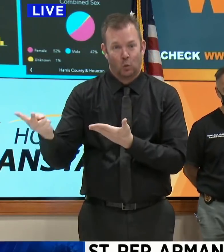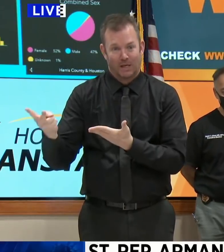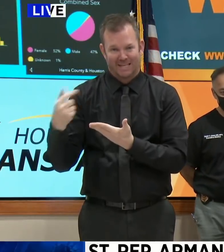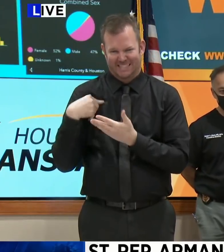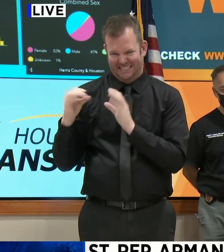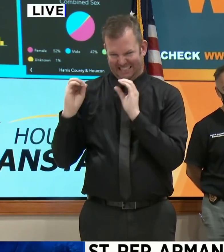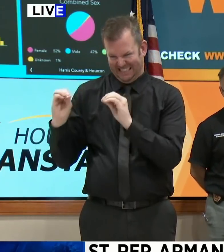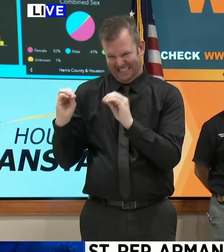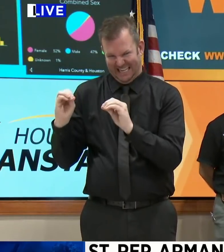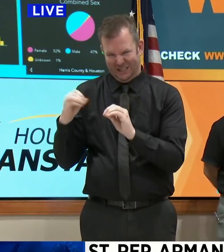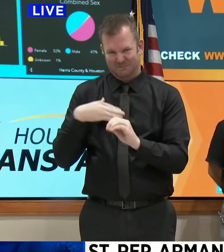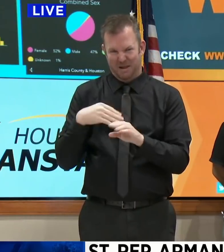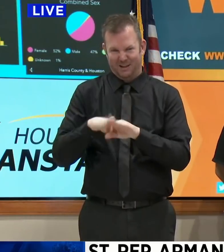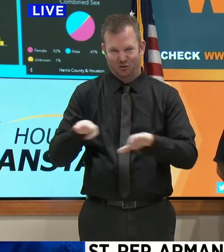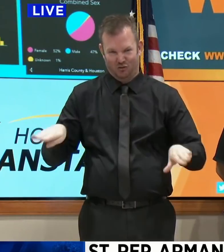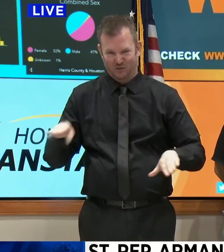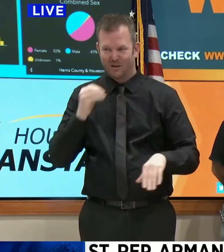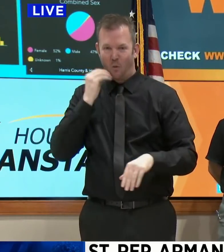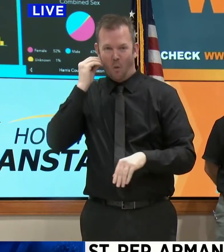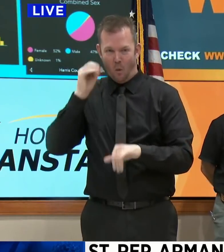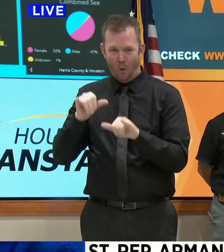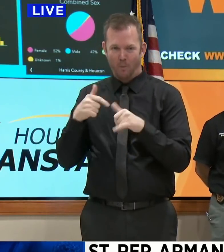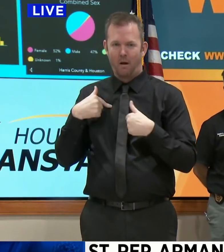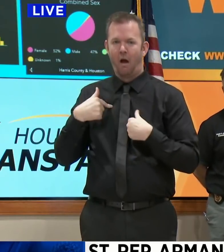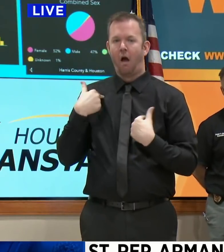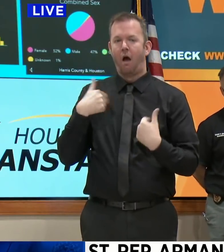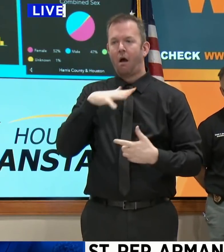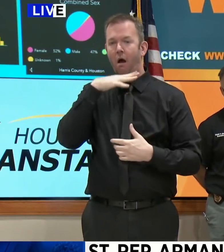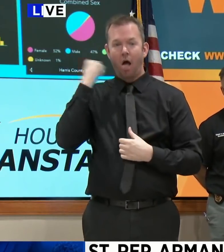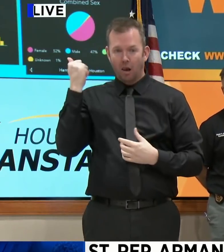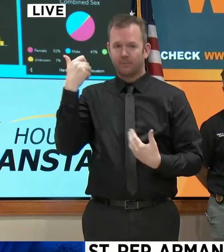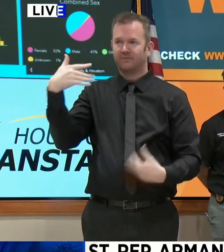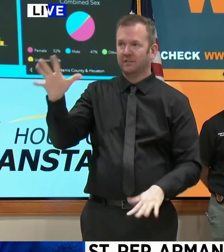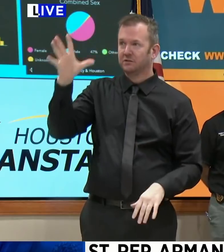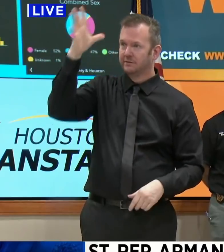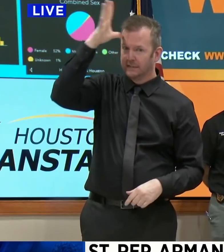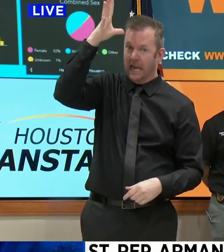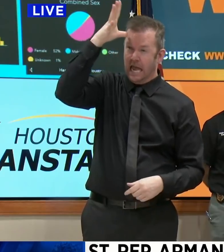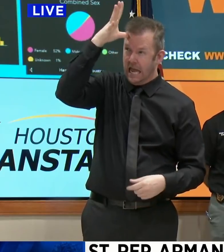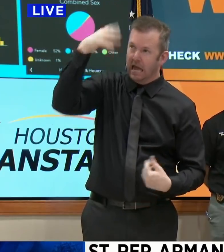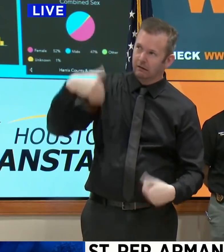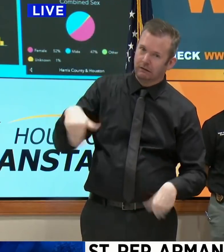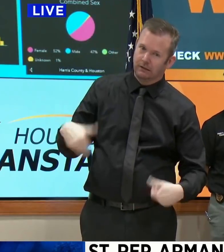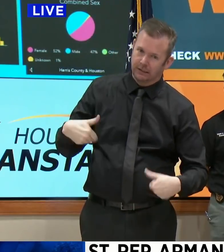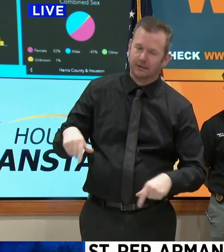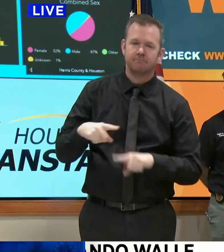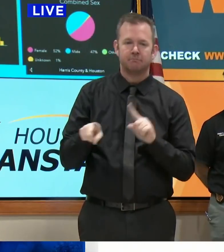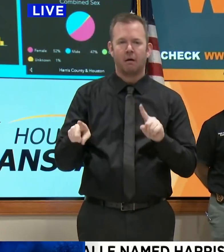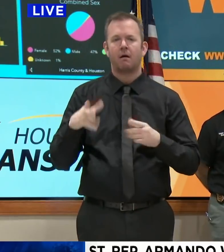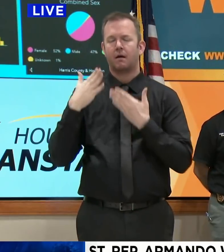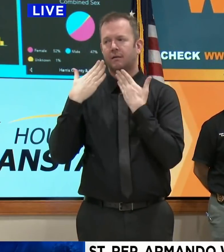road to recovery. I want to thank my wife and my thank my wife and my kids of in home schooling my kids of in home schooling my boys, the last couple of weeks. boys, the last couple of weeks. Their problem, sick and tired